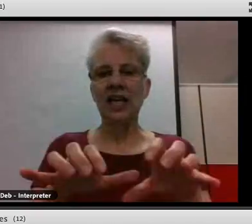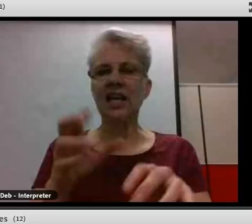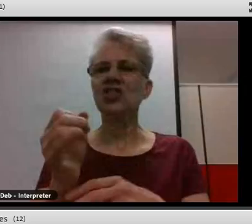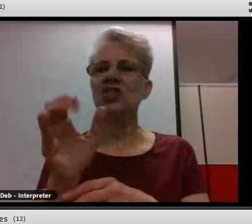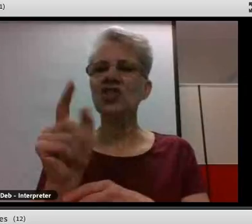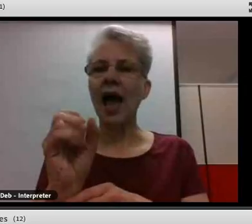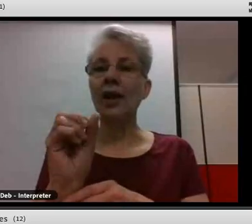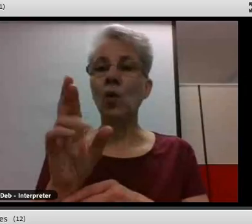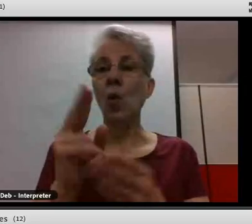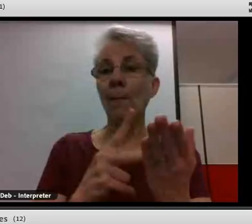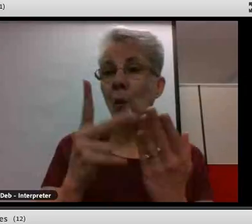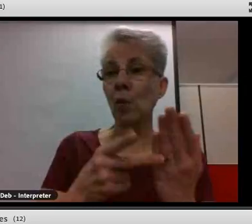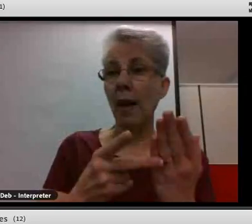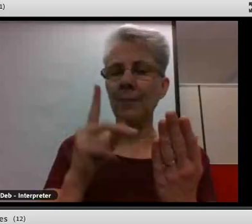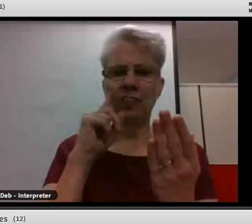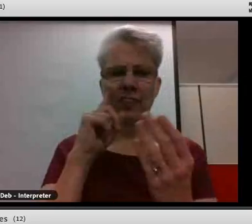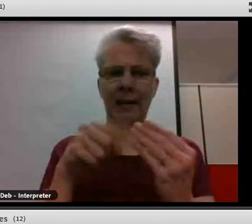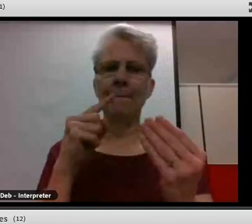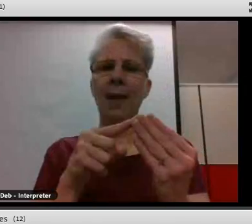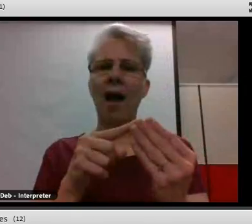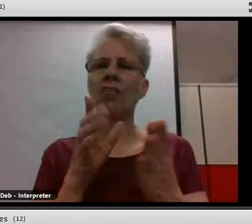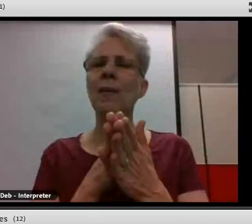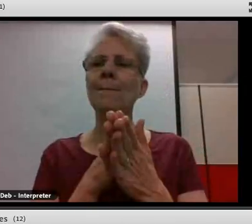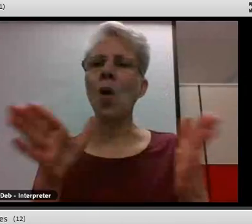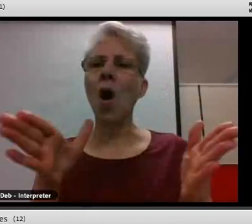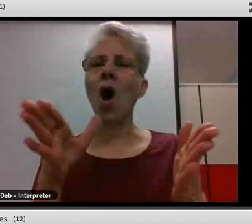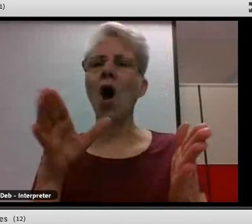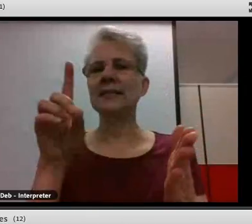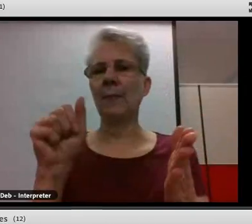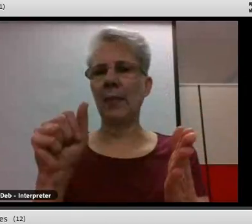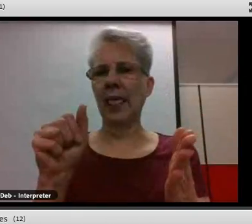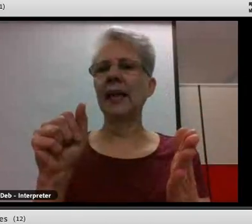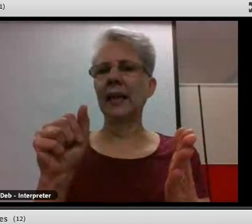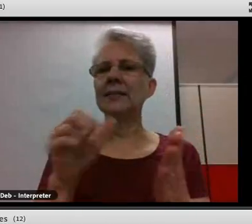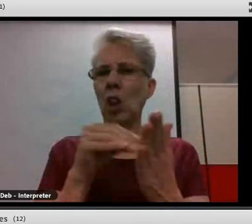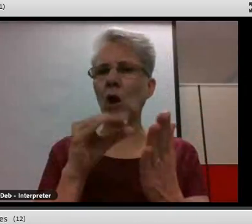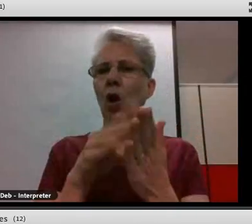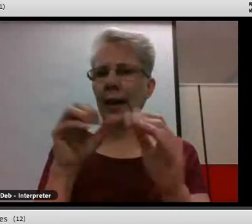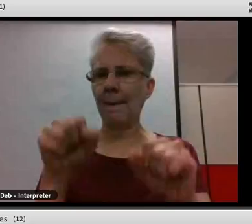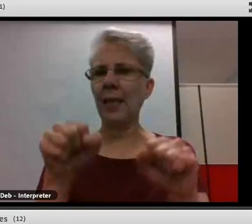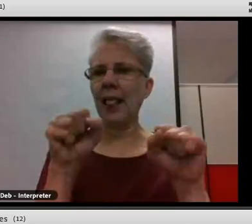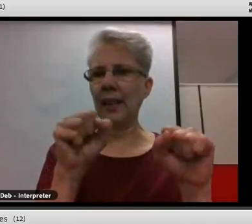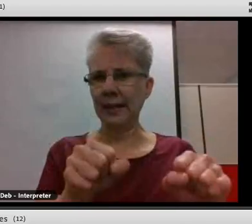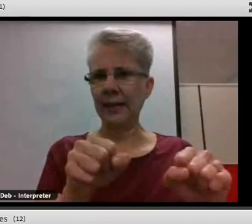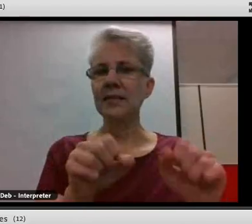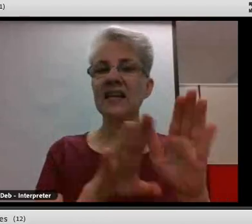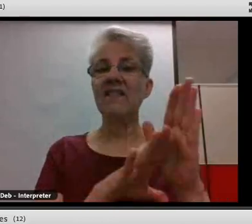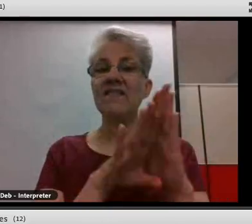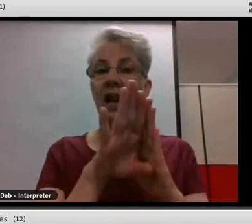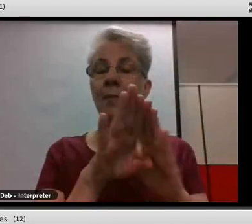and I remember when I was in library school, our library had a little elevator -- It had steps, but it had, like, a little elevator